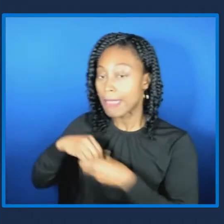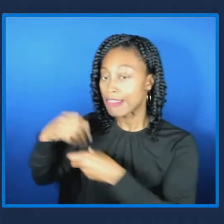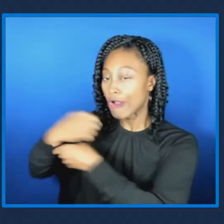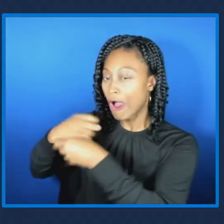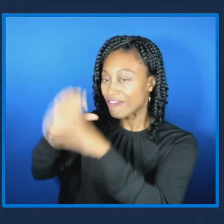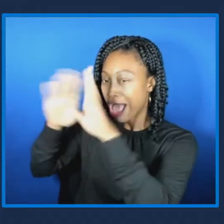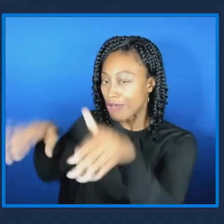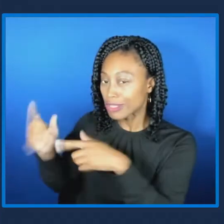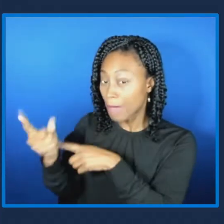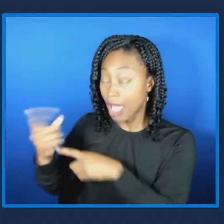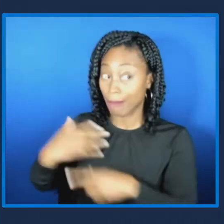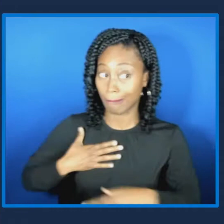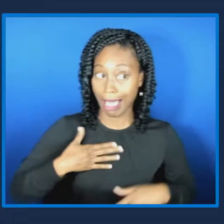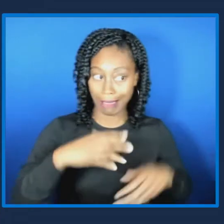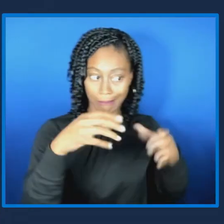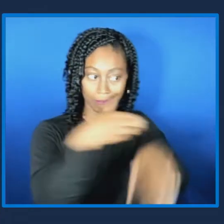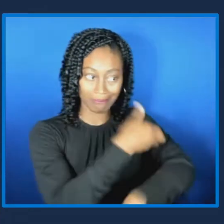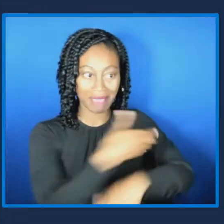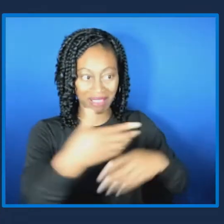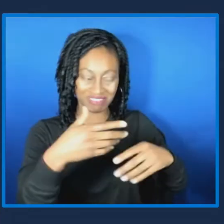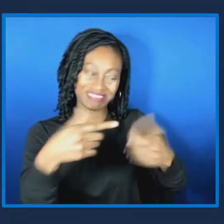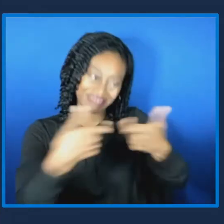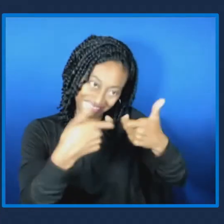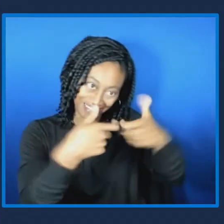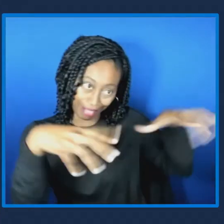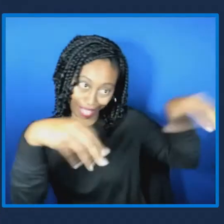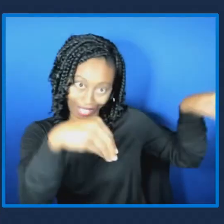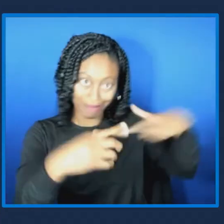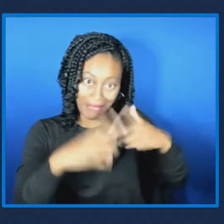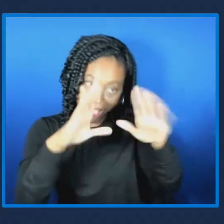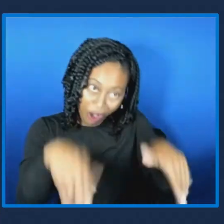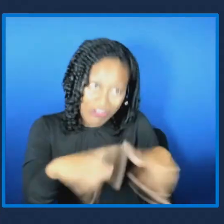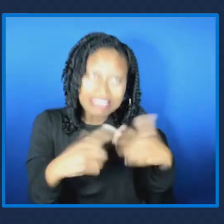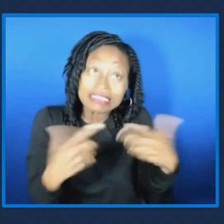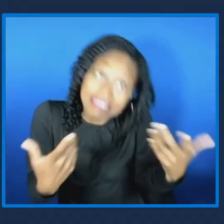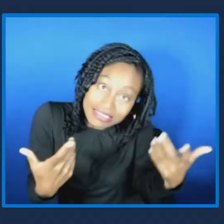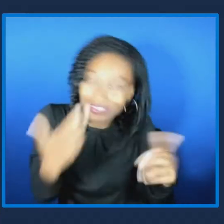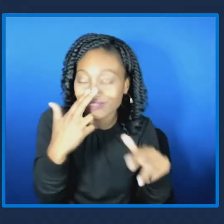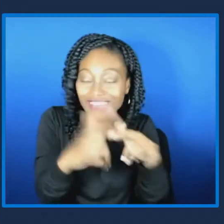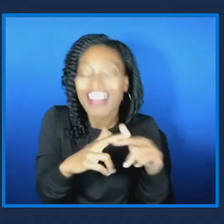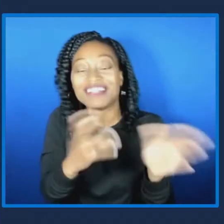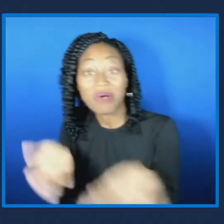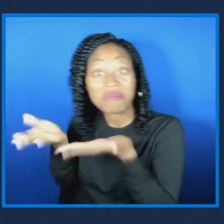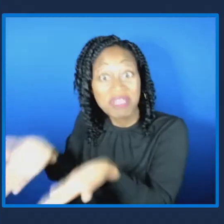So extremely fun times. I'm really grateful to join you this evening. Thanks Jessica.